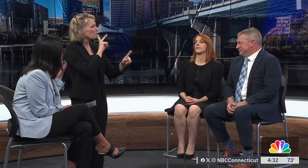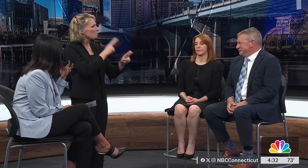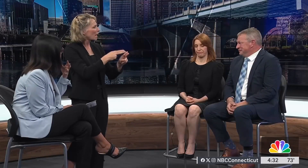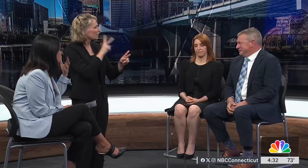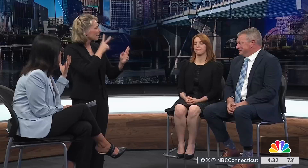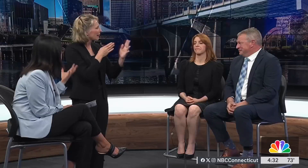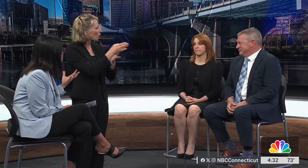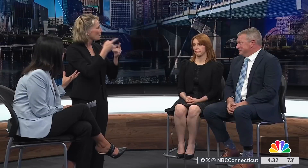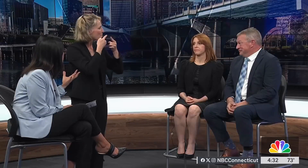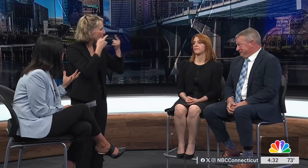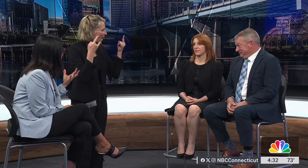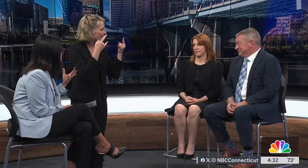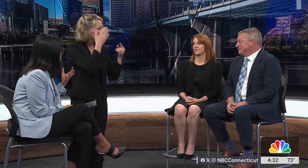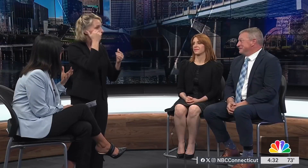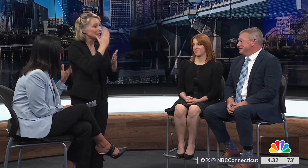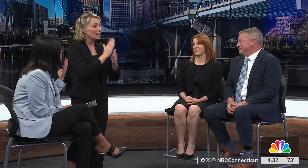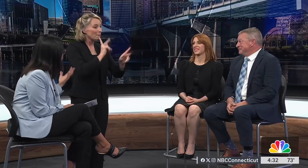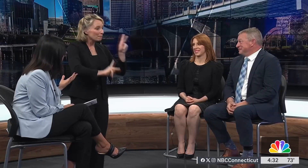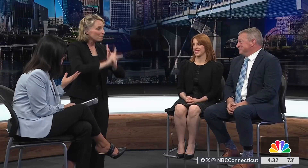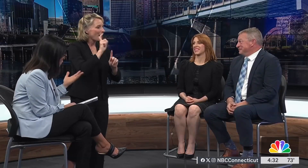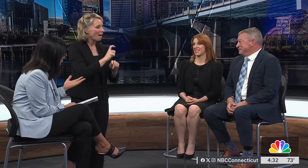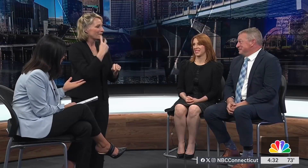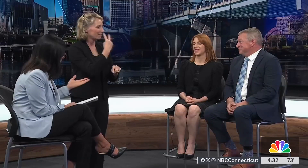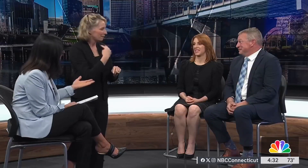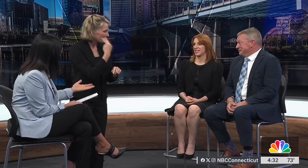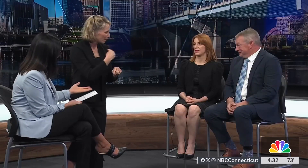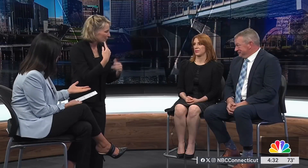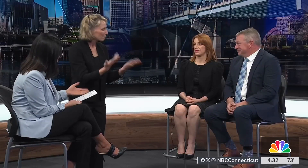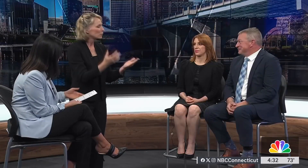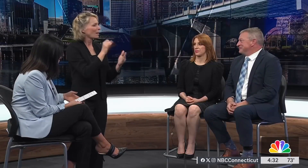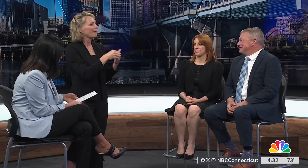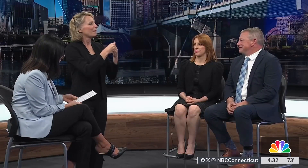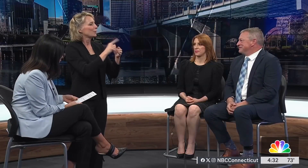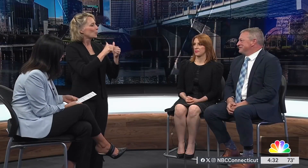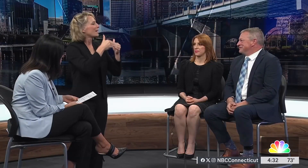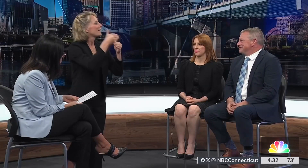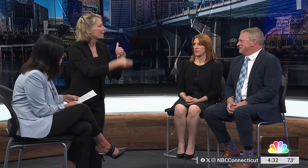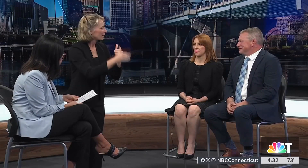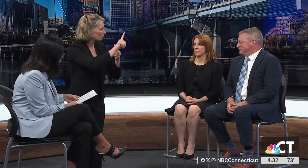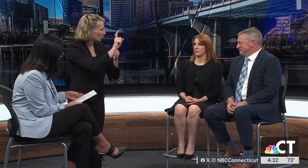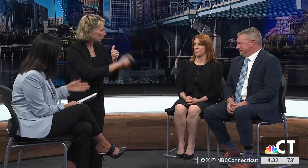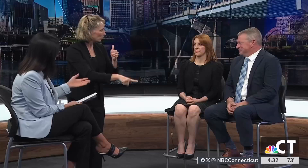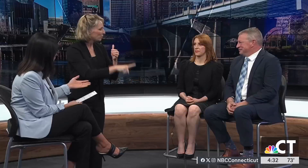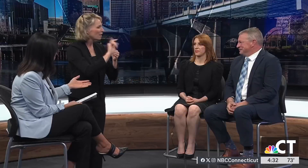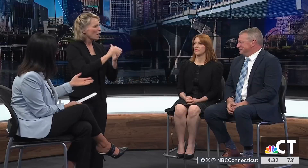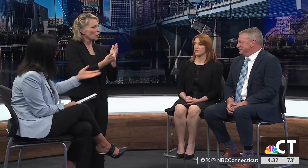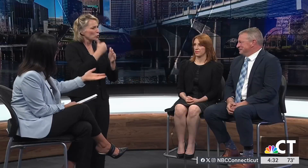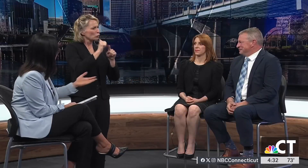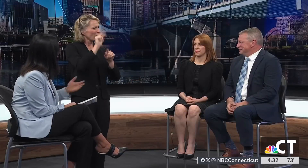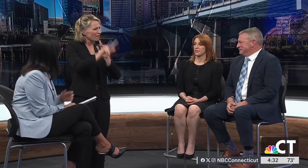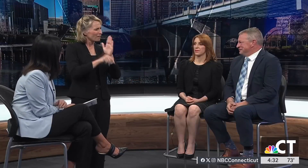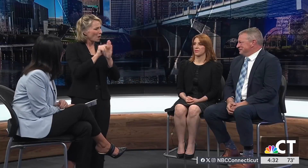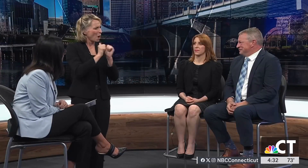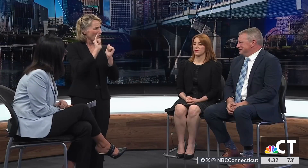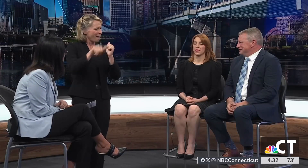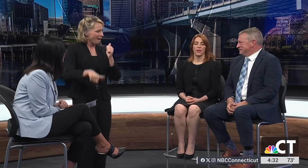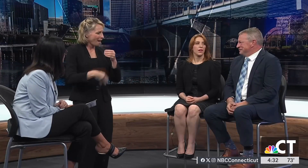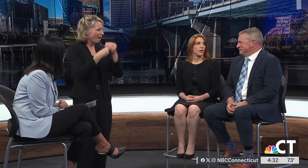you know, kind of bridge those gaps. And having the tools you need to is very important. Jeff just mentioned the clear masks